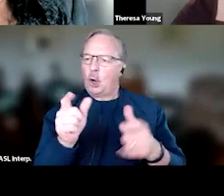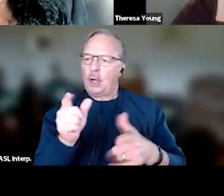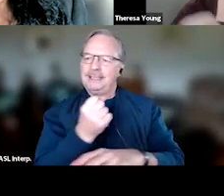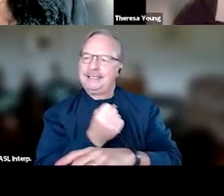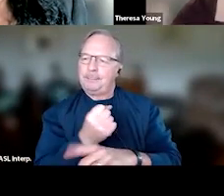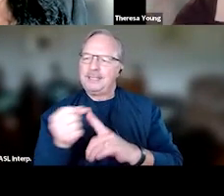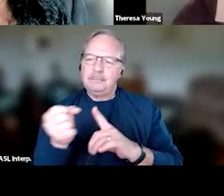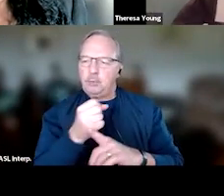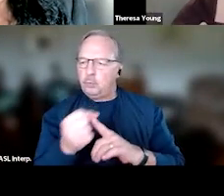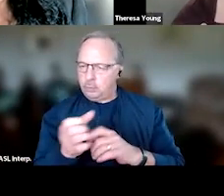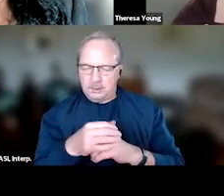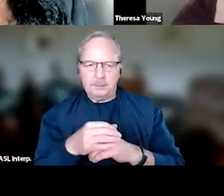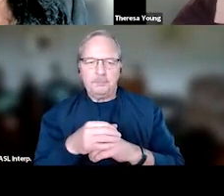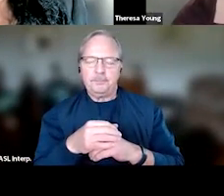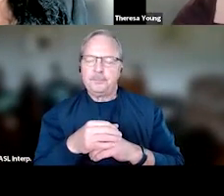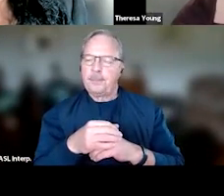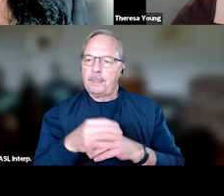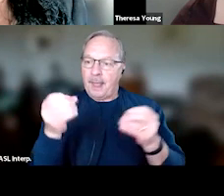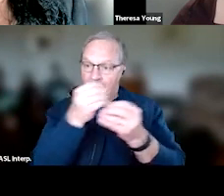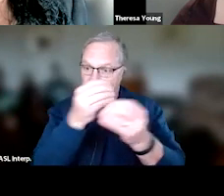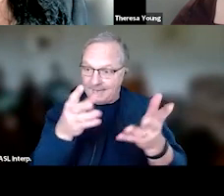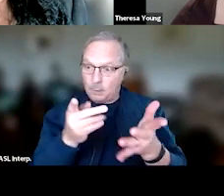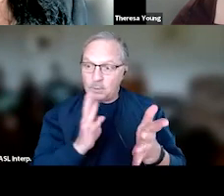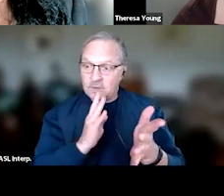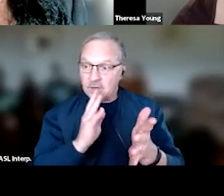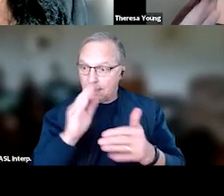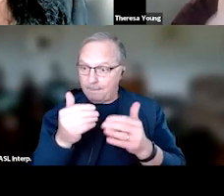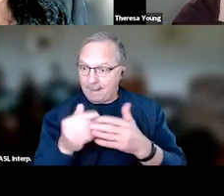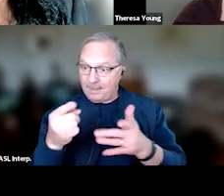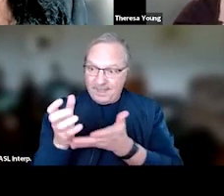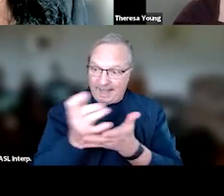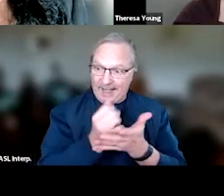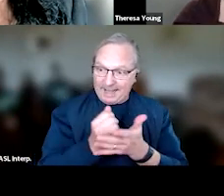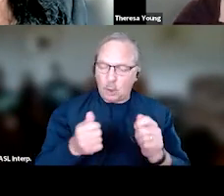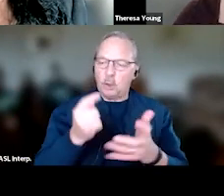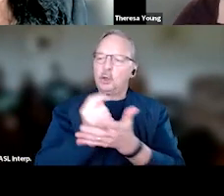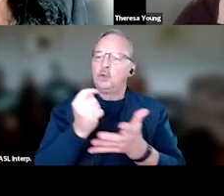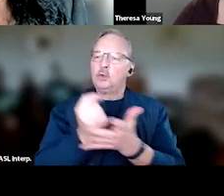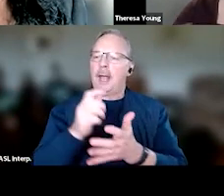And the data that we're referring to that they collect is called the Treatment Episode Data Sets,